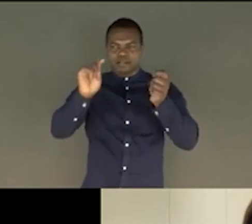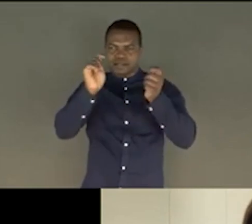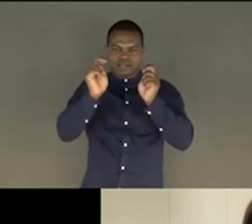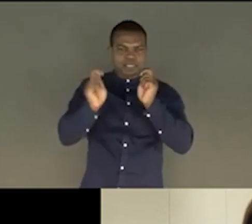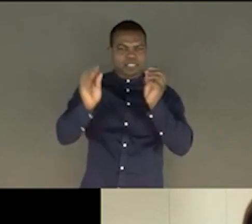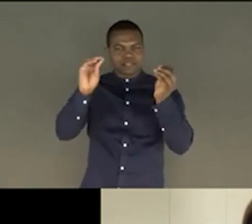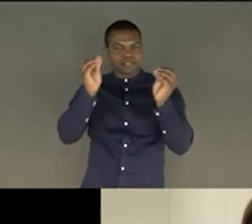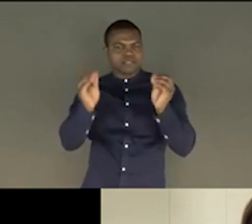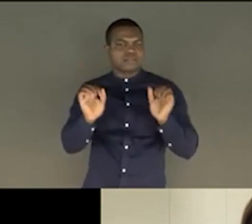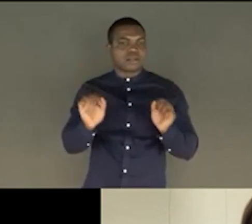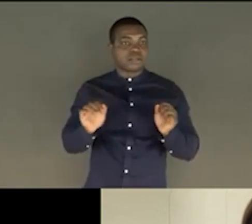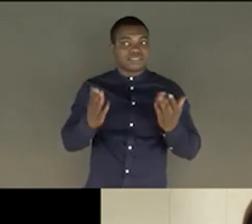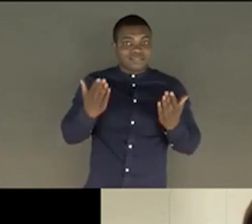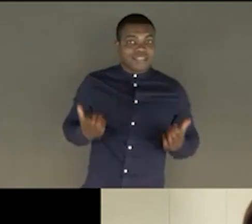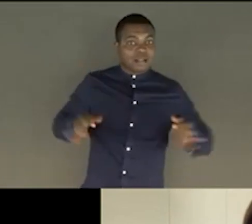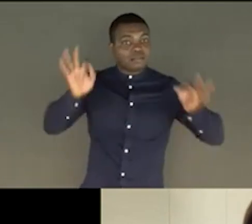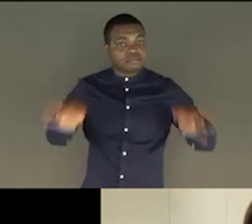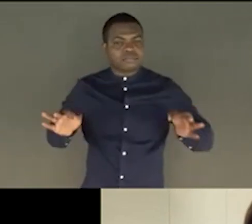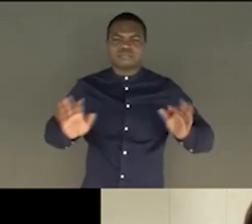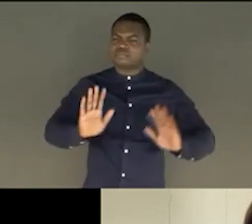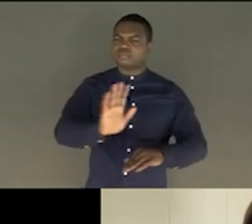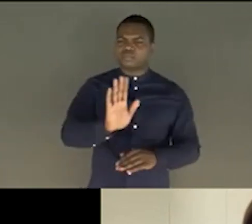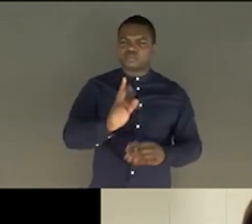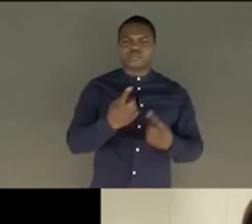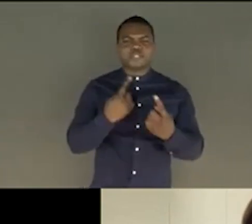and then you can take it with you when you travel across Europe.